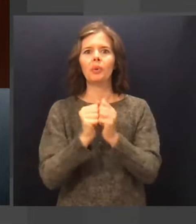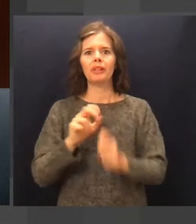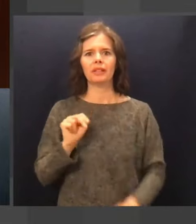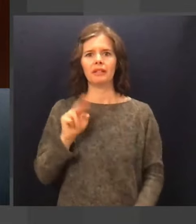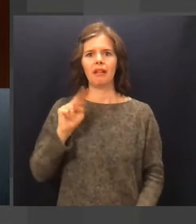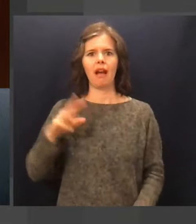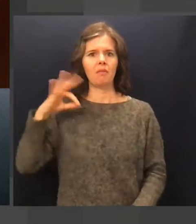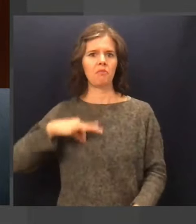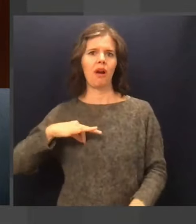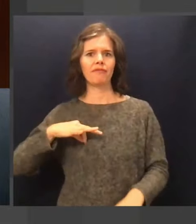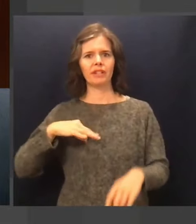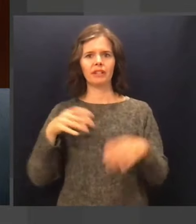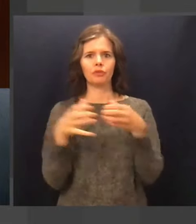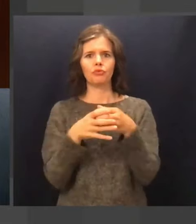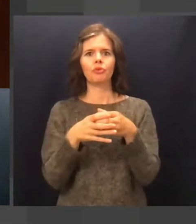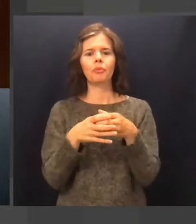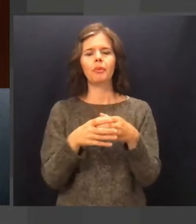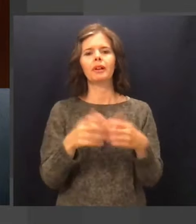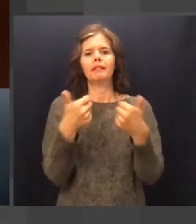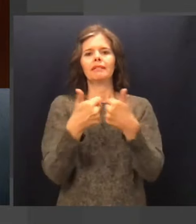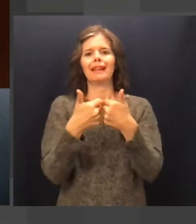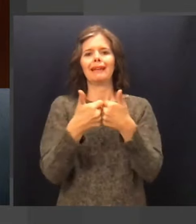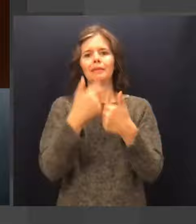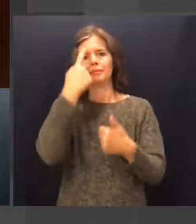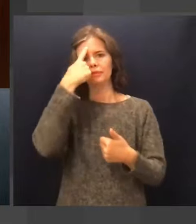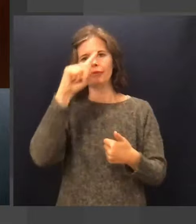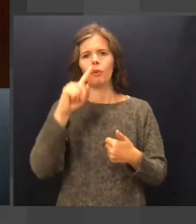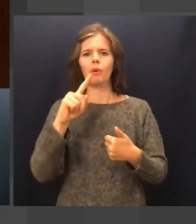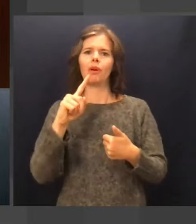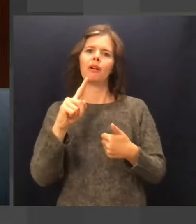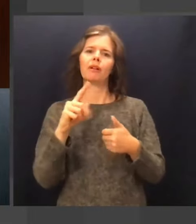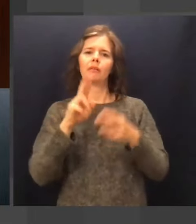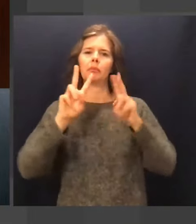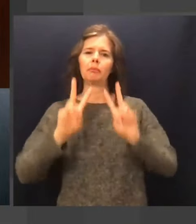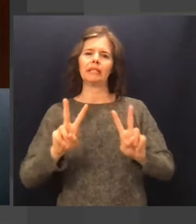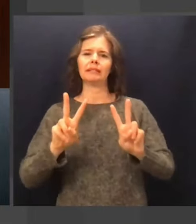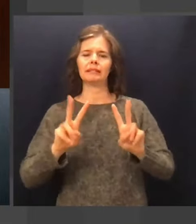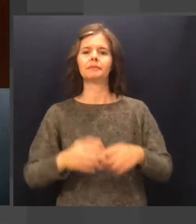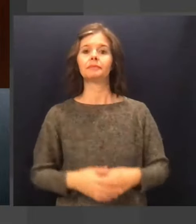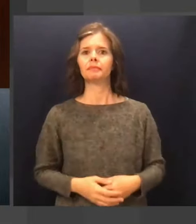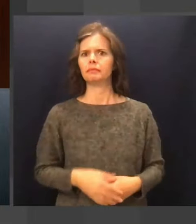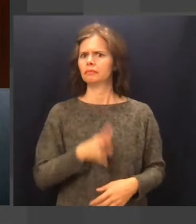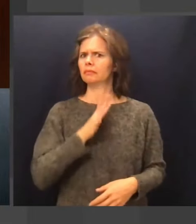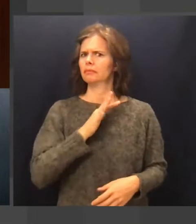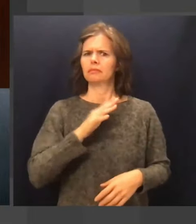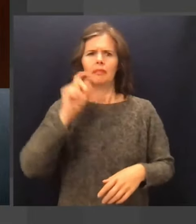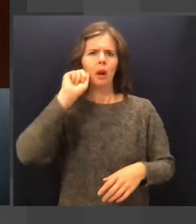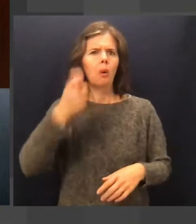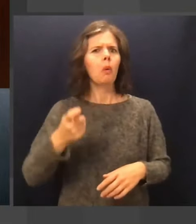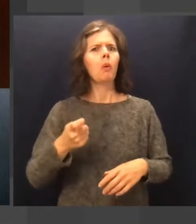I'VE WORKED WITH THE NONPROFIT ORGANIZATION CALLED GAMES FOR PEACE WHICH IS AN AMAZING